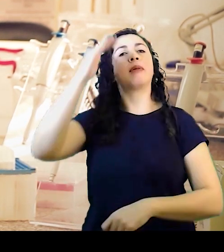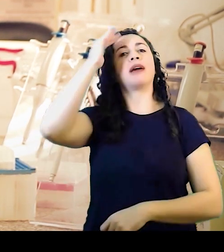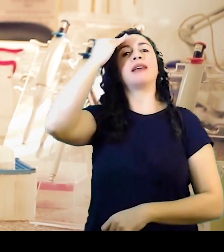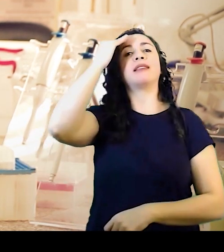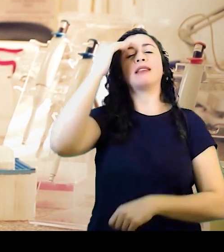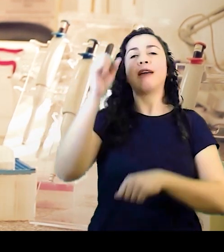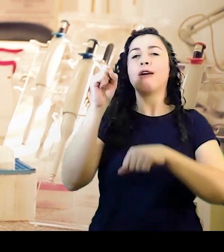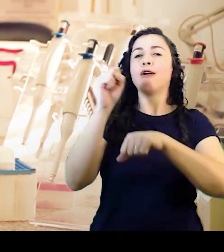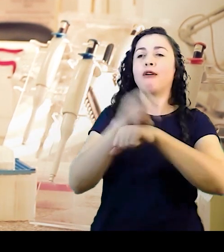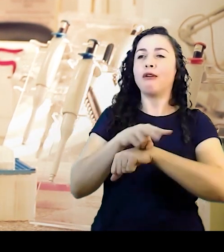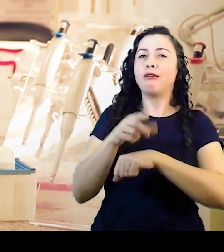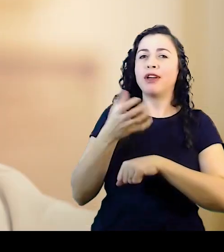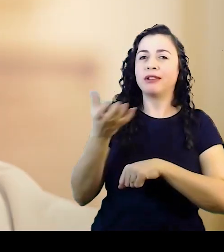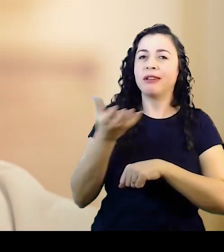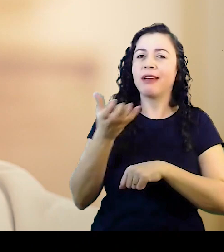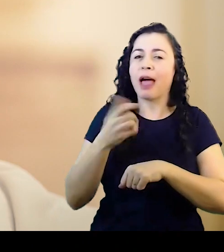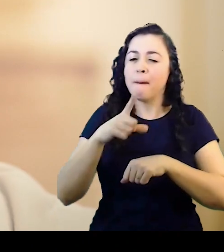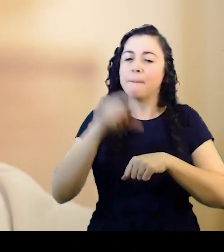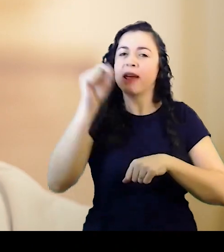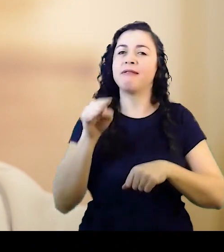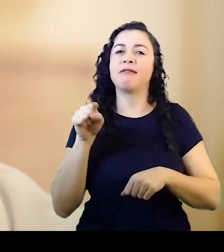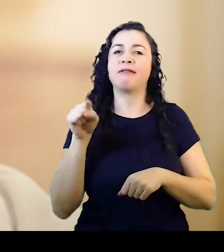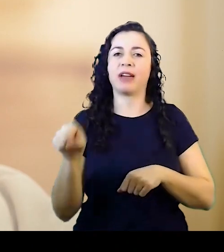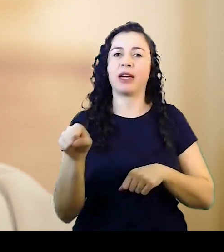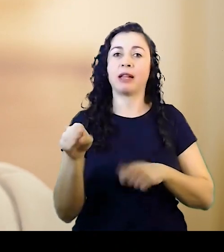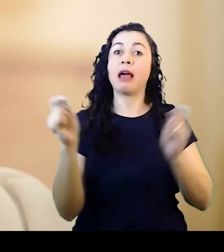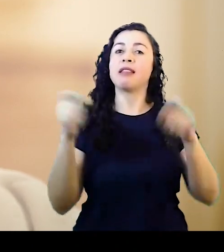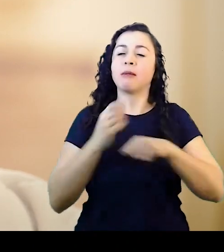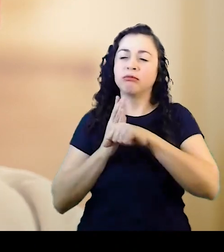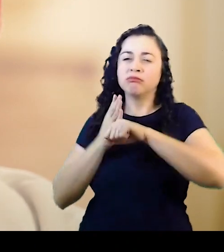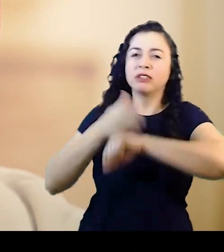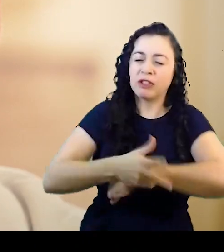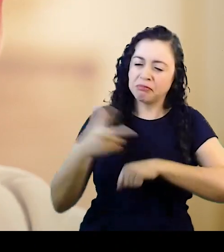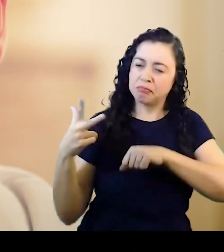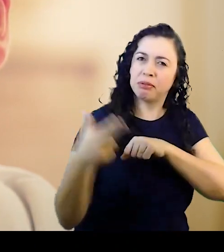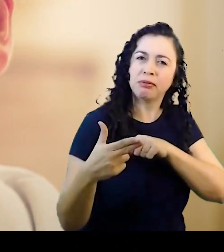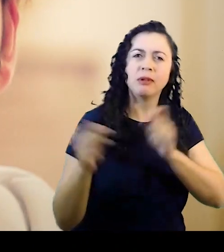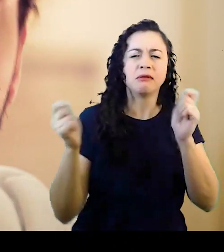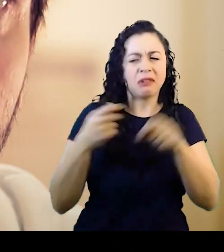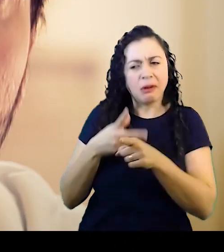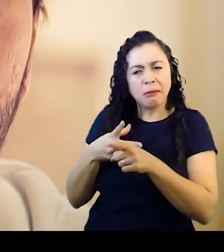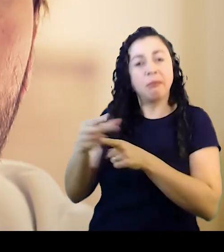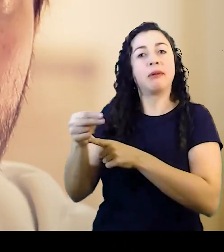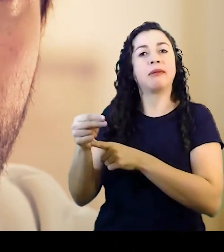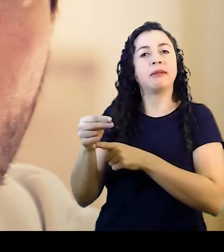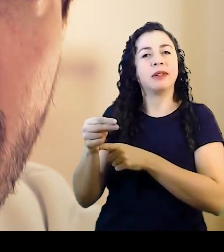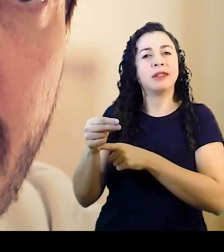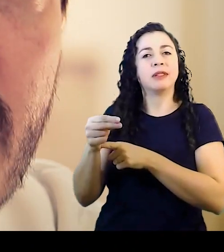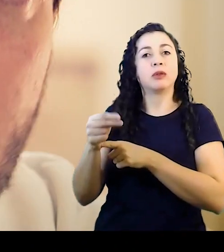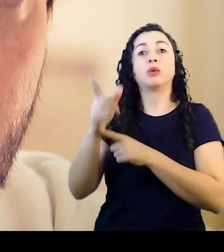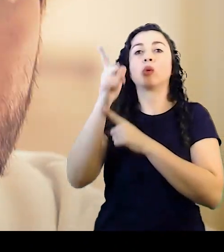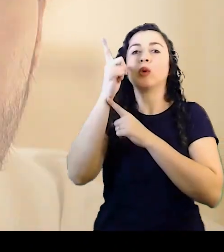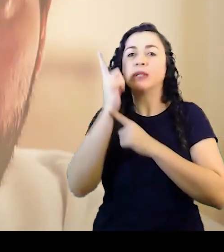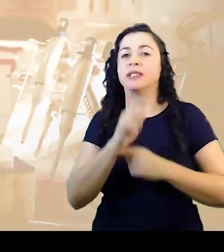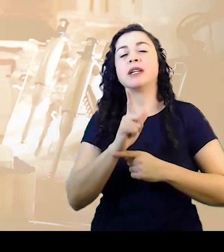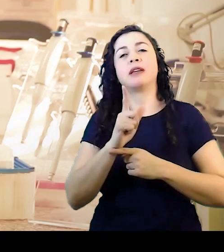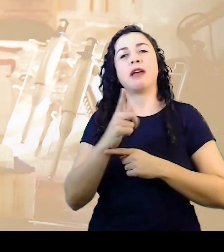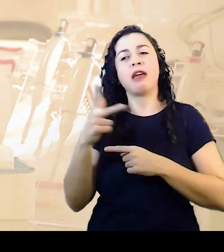are necessary for viral infection and we will be able to intervene specifically in these pathways in order to interfere with virus replication.